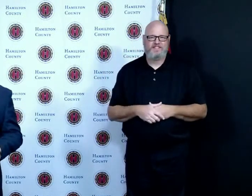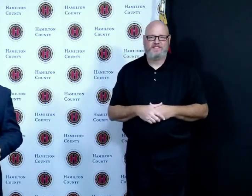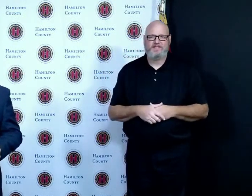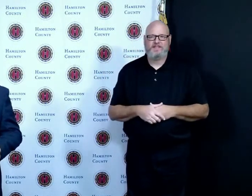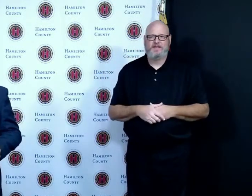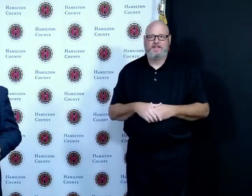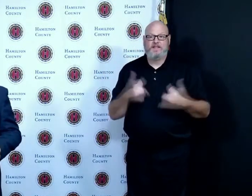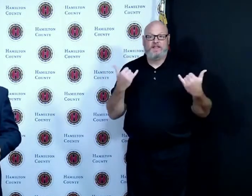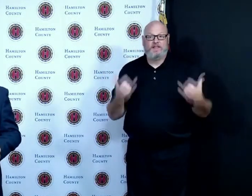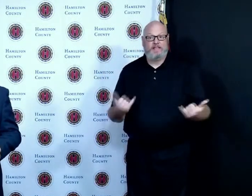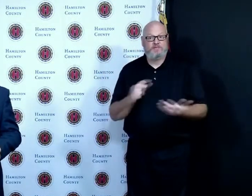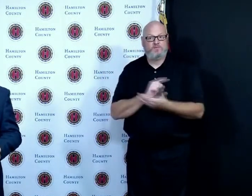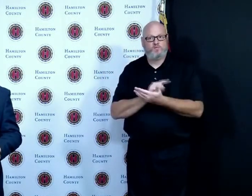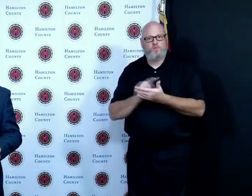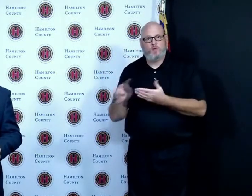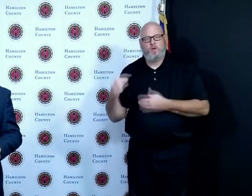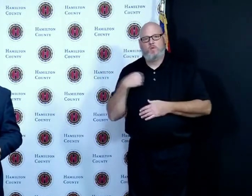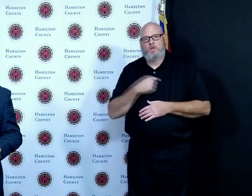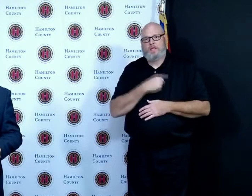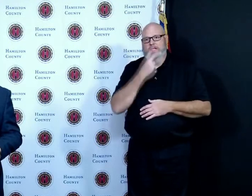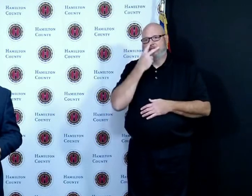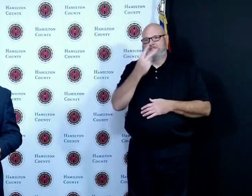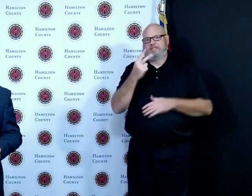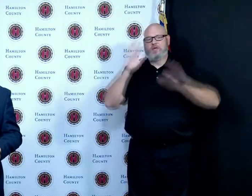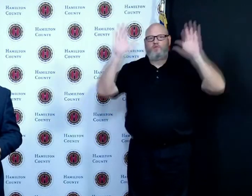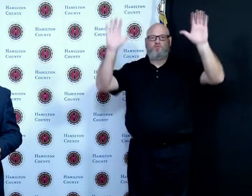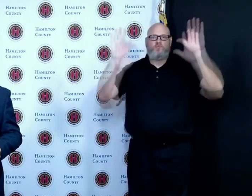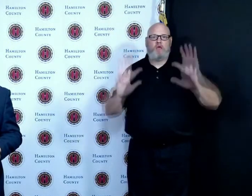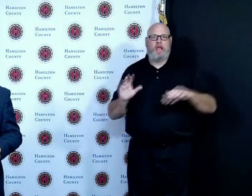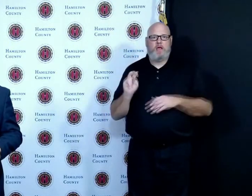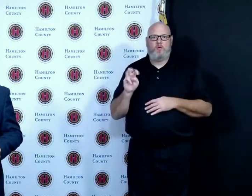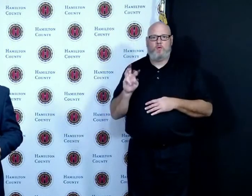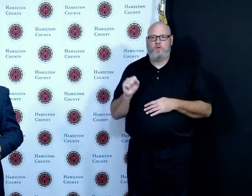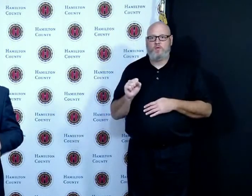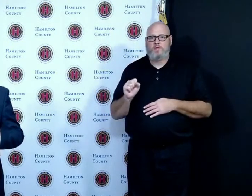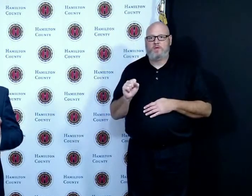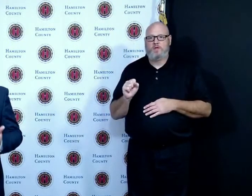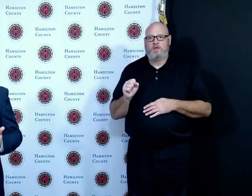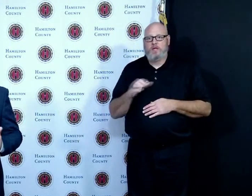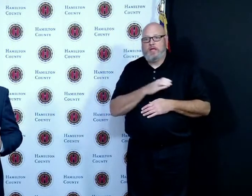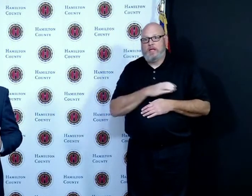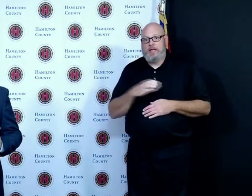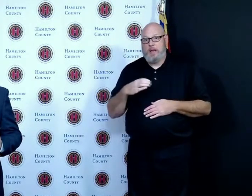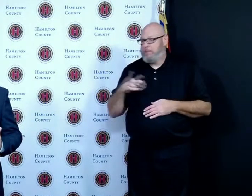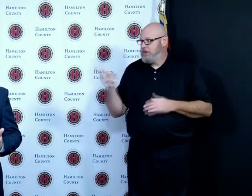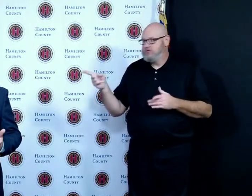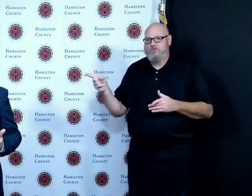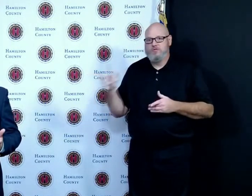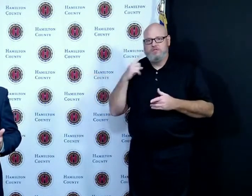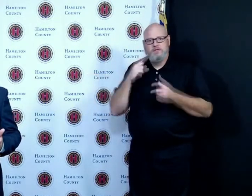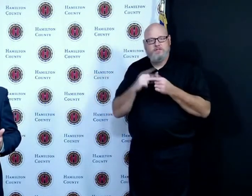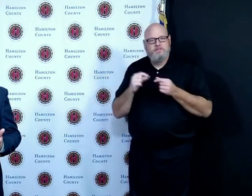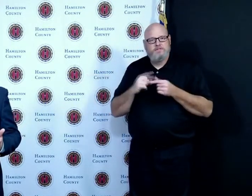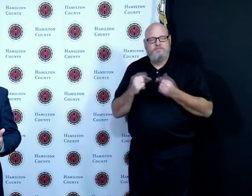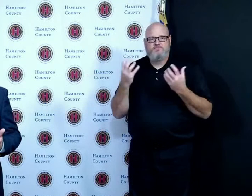we are at 0.87 for the county and for the region we are at 0.92 so another good sign that things